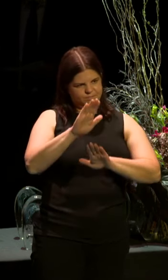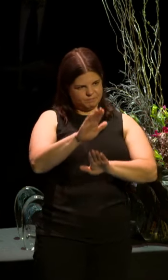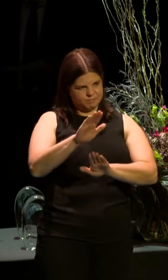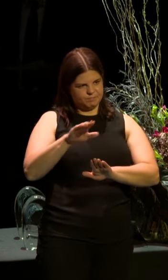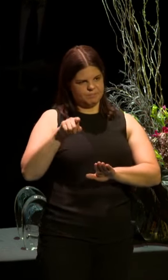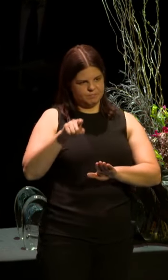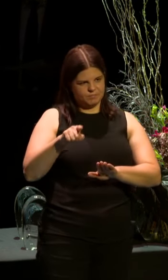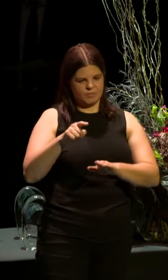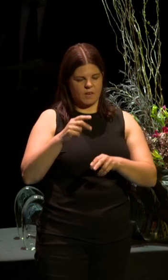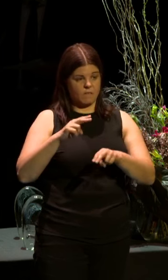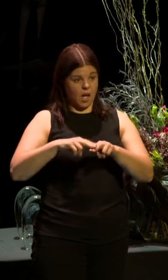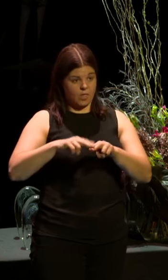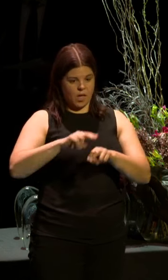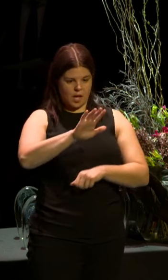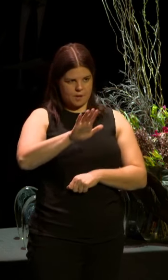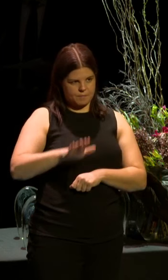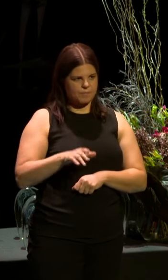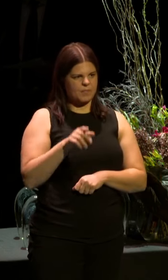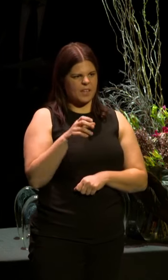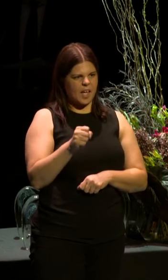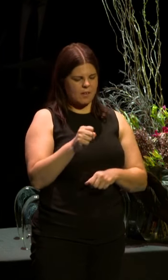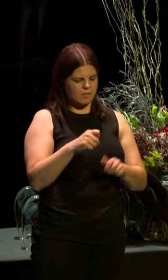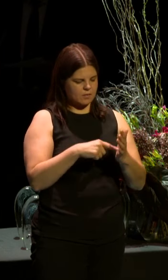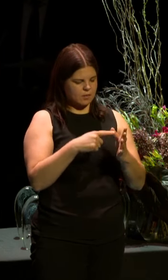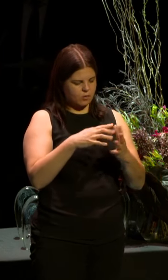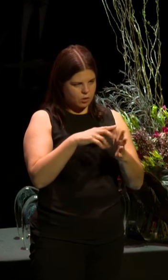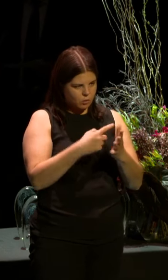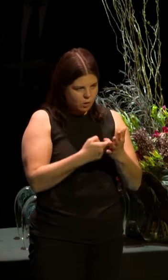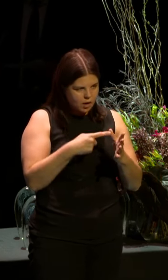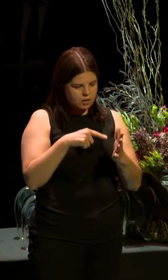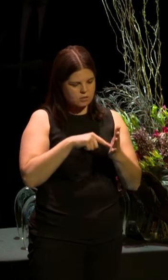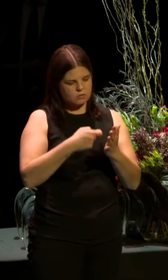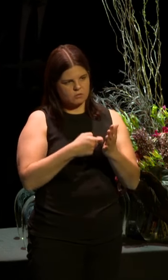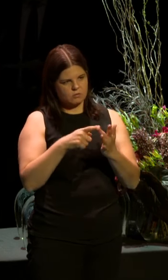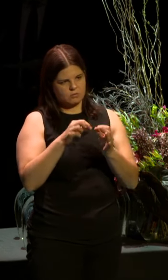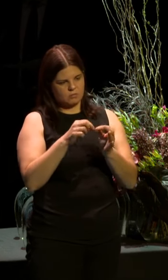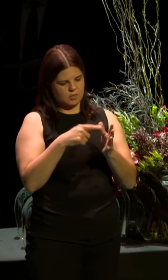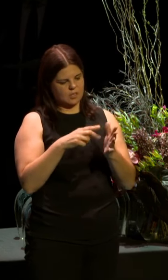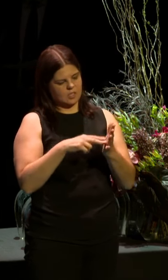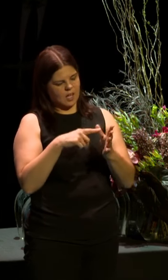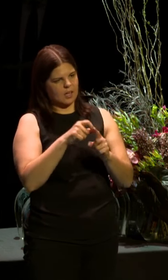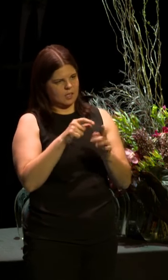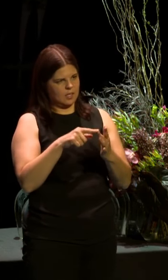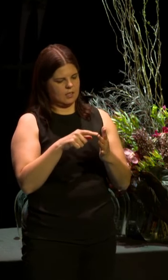Te Arawa, Tuhoe, Ngati Kahungunu, and Ngati Porou.